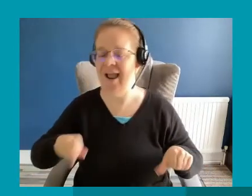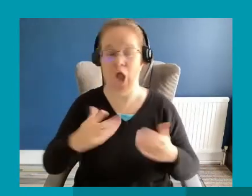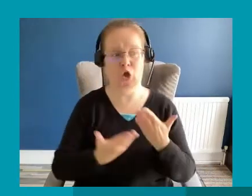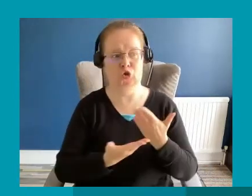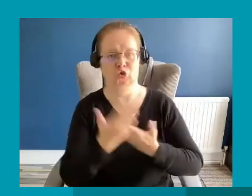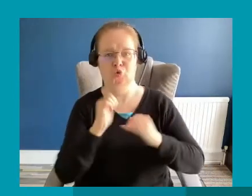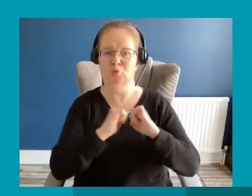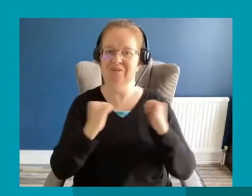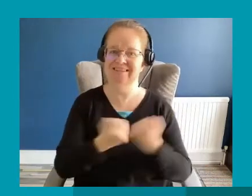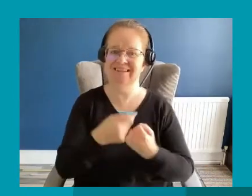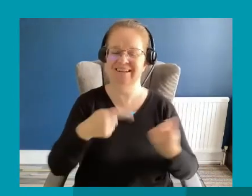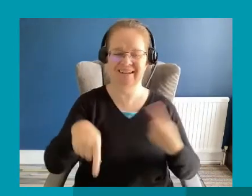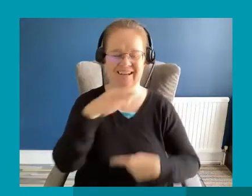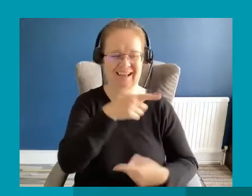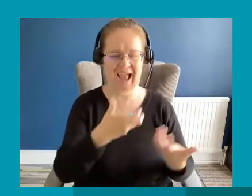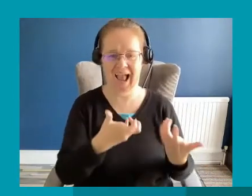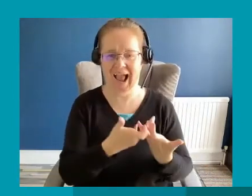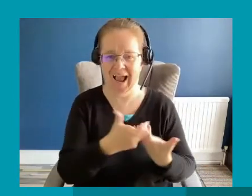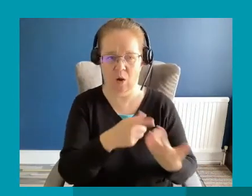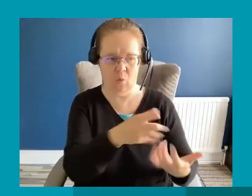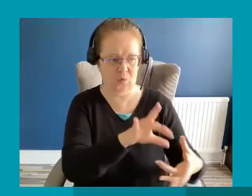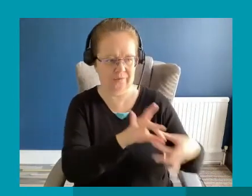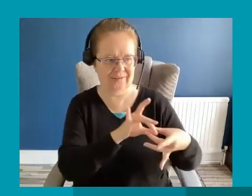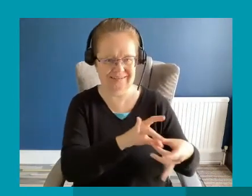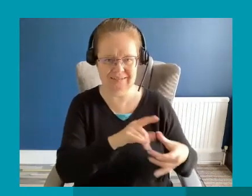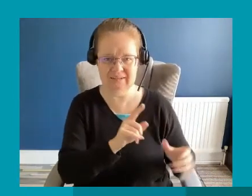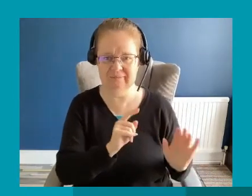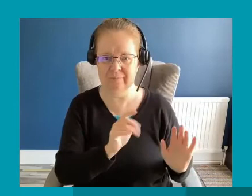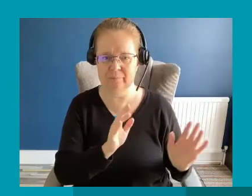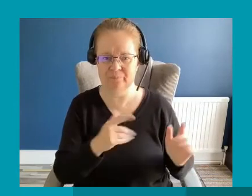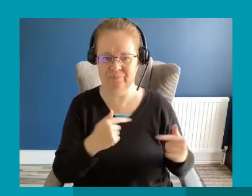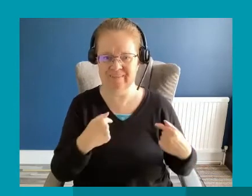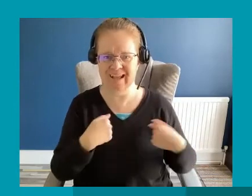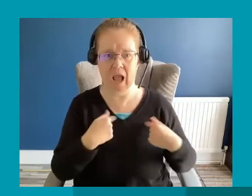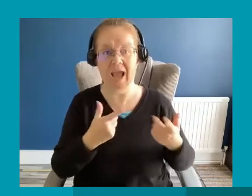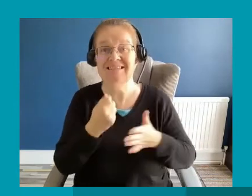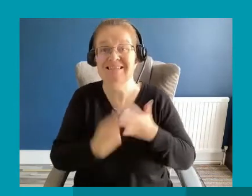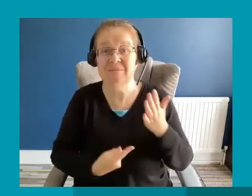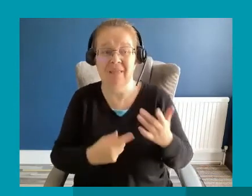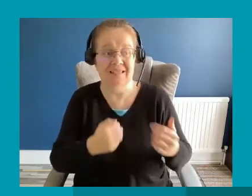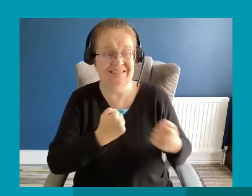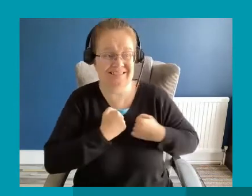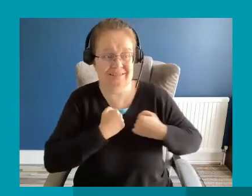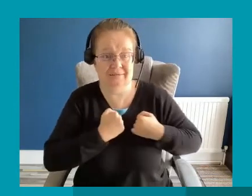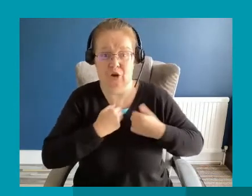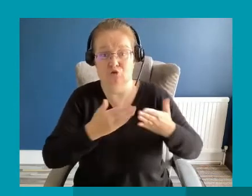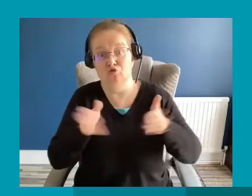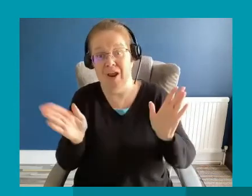unsure how to engage with your disability, nevermind disability in general, right? So how might this affect your working environment?